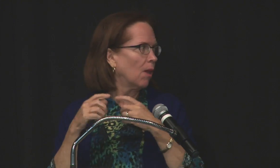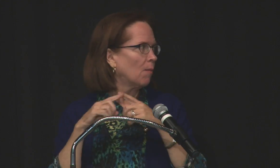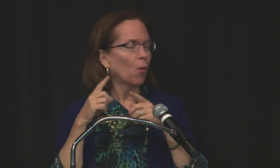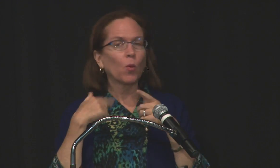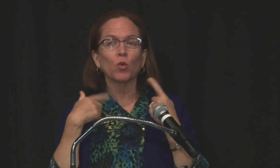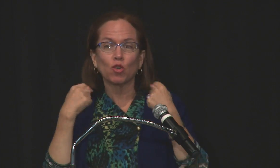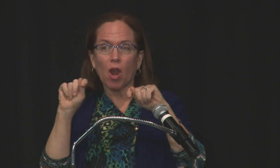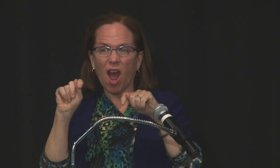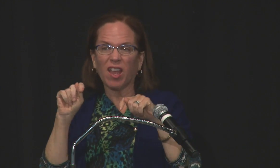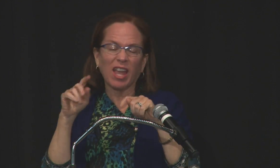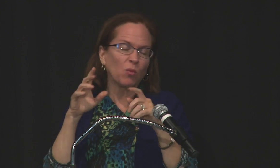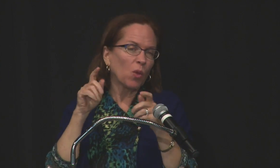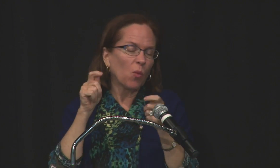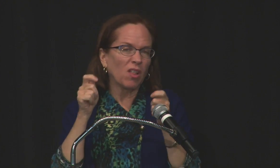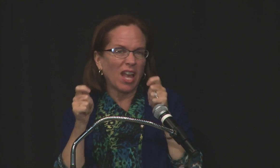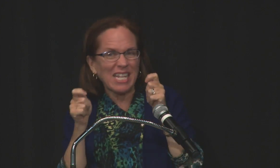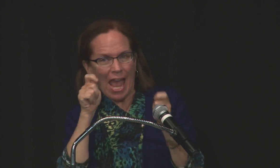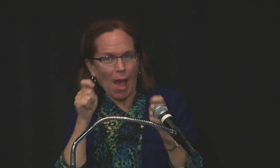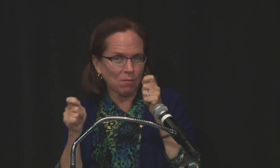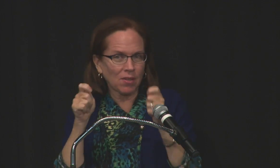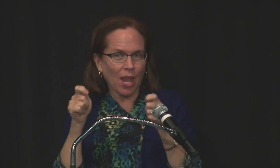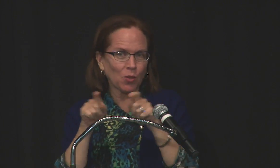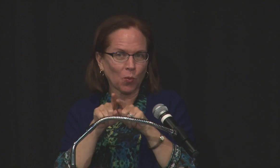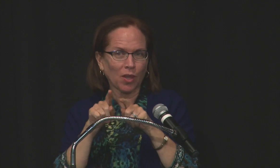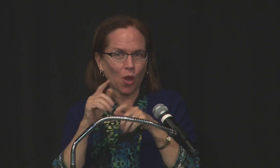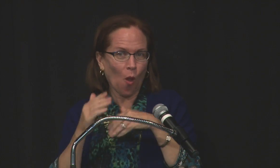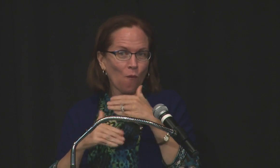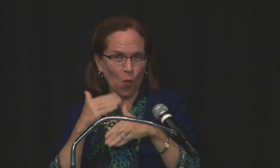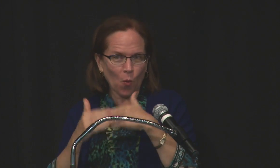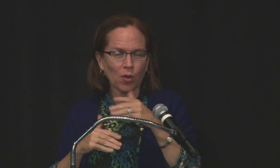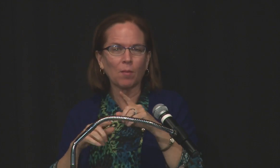But we will try and we will adapt as we go forward.